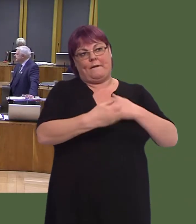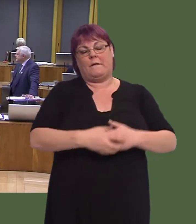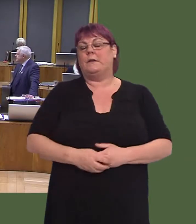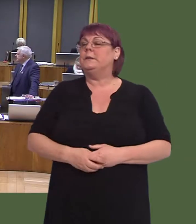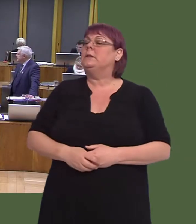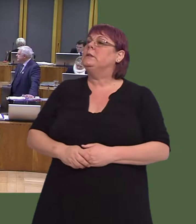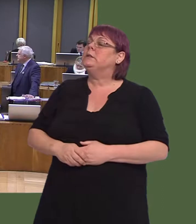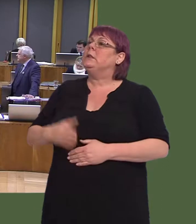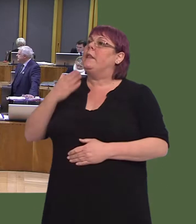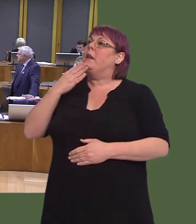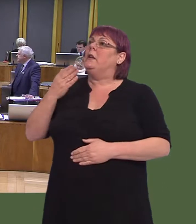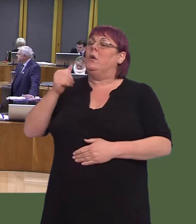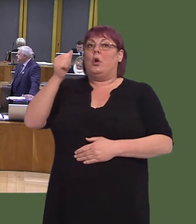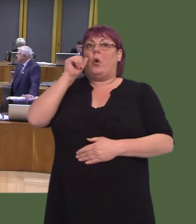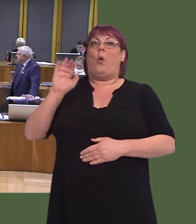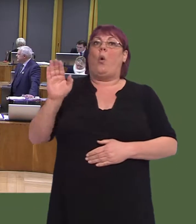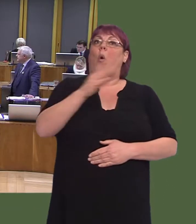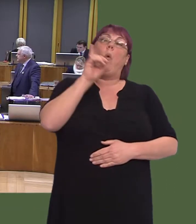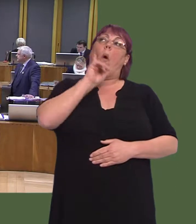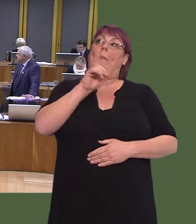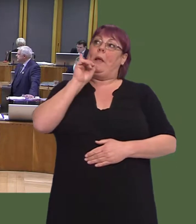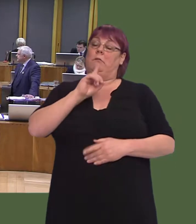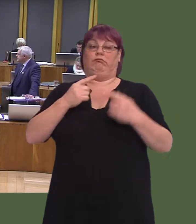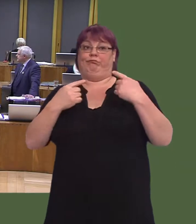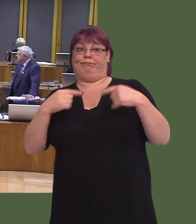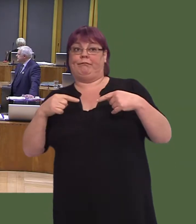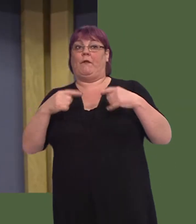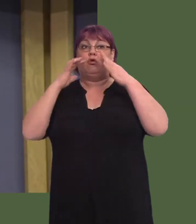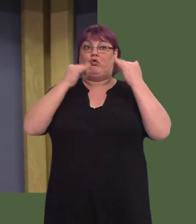Despite letters sent to all eligible women in Wales for cervical screening, recent figures